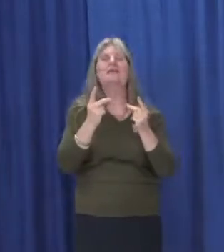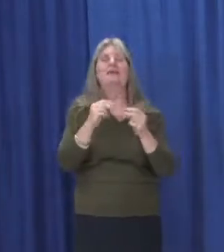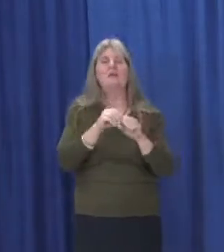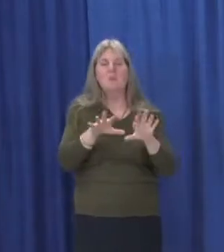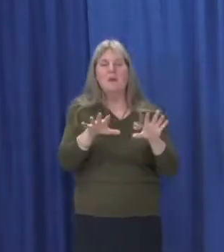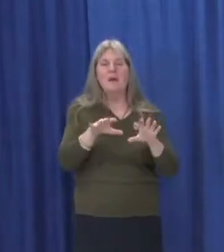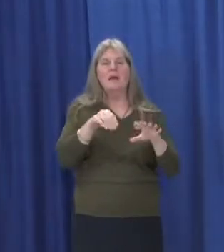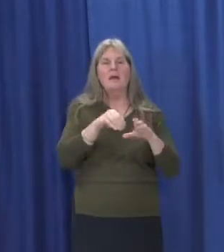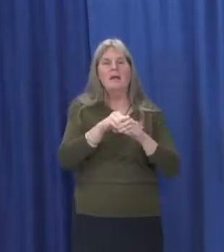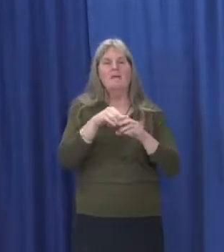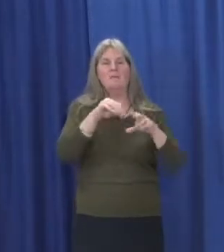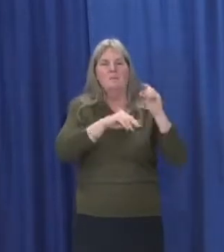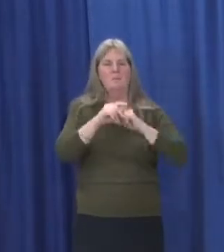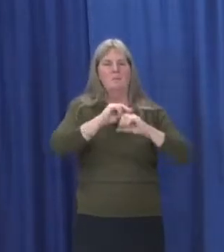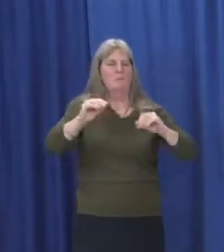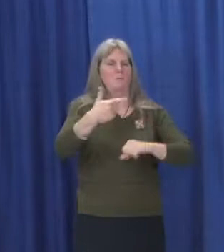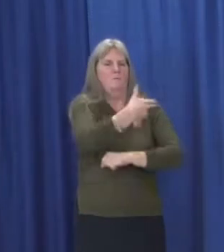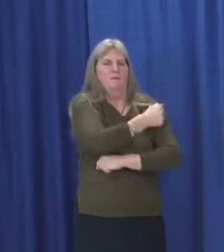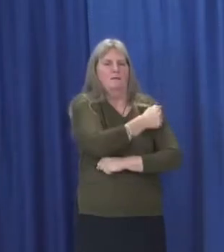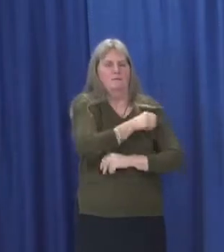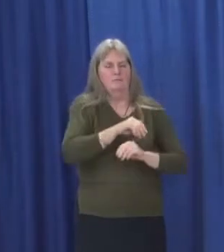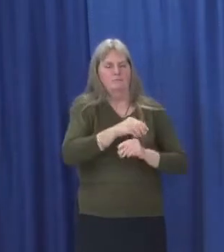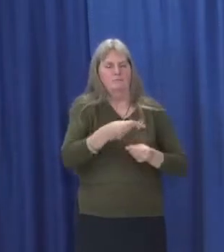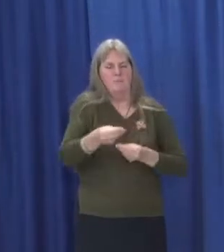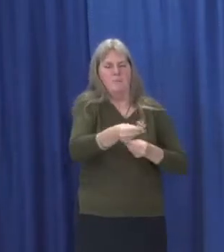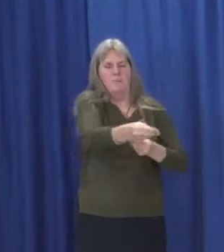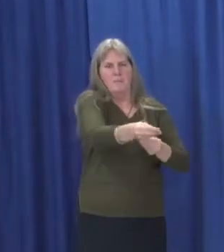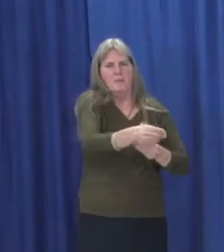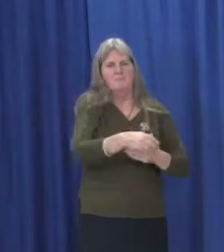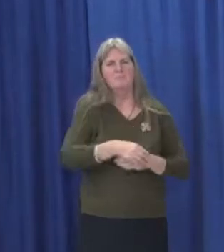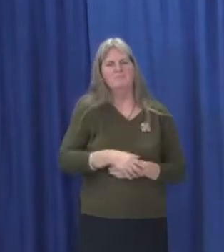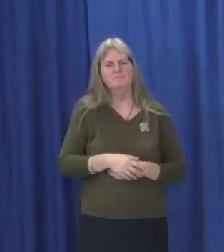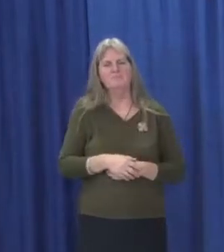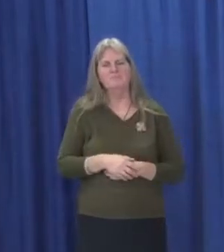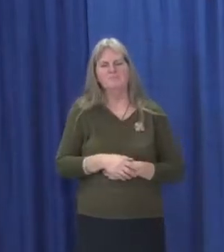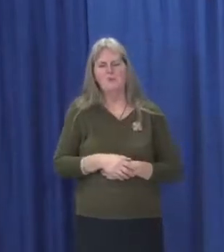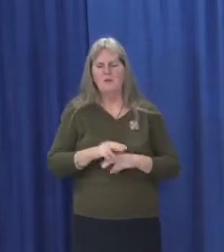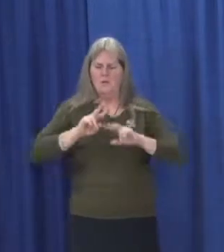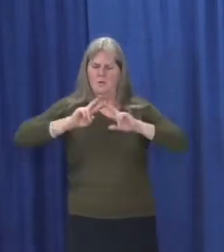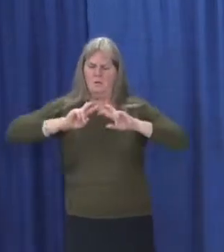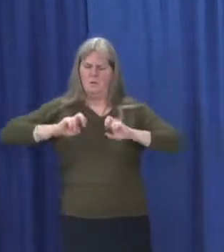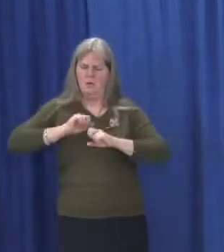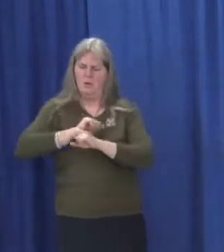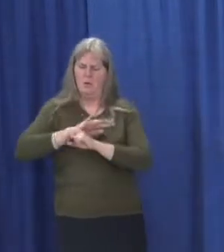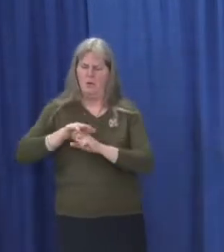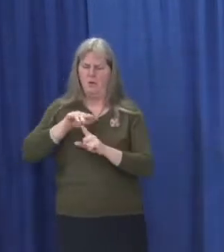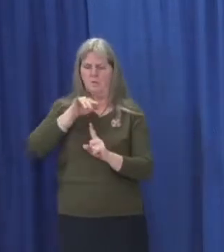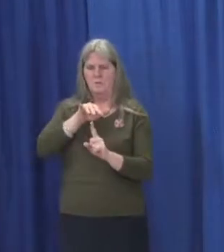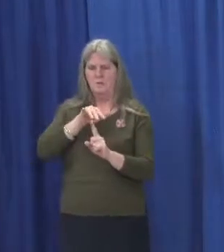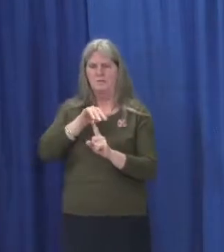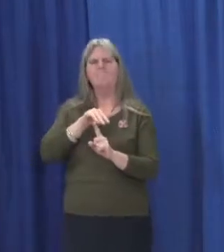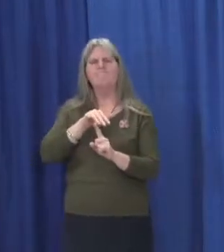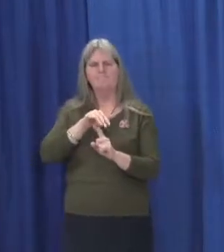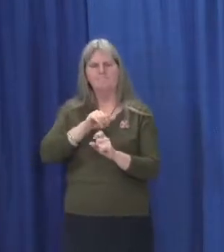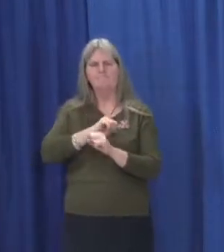fully vaccinated. Based on our epidemiology were in a situation of steady